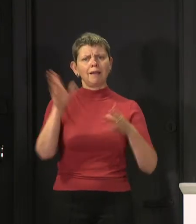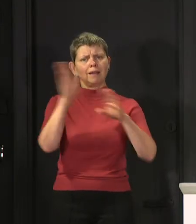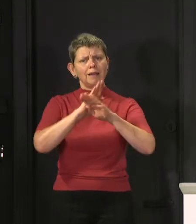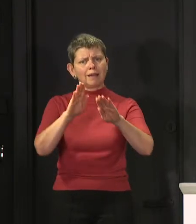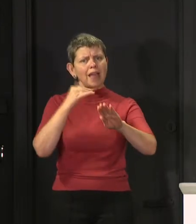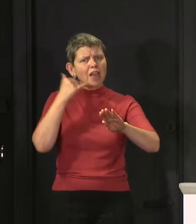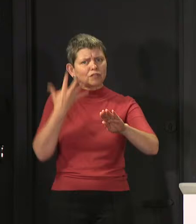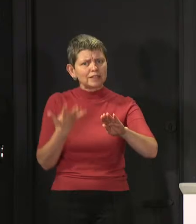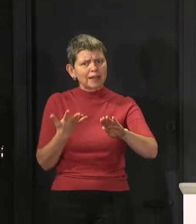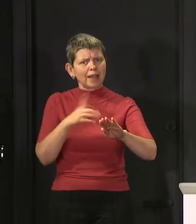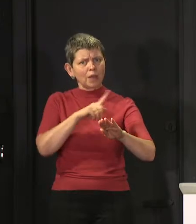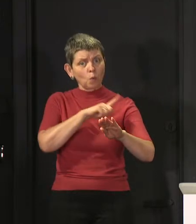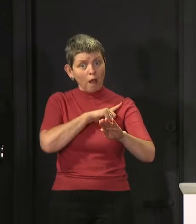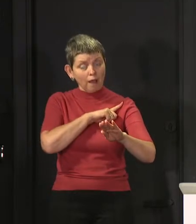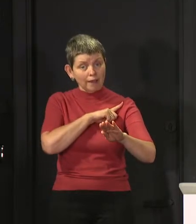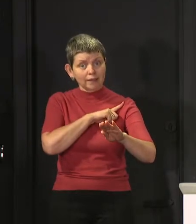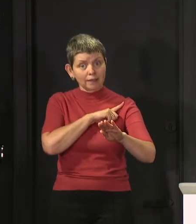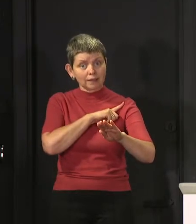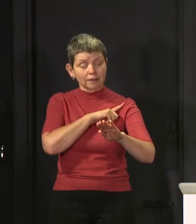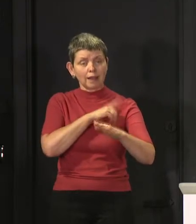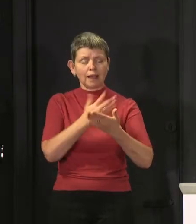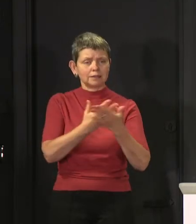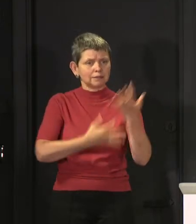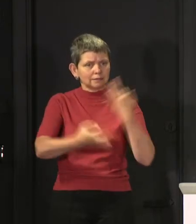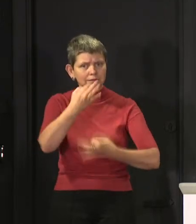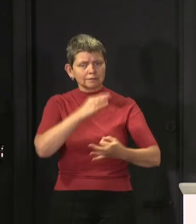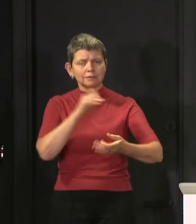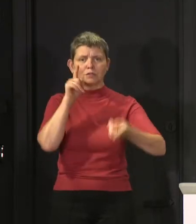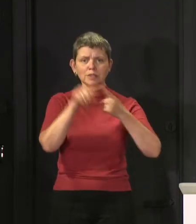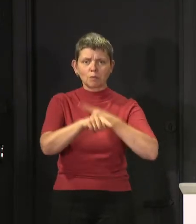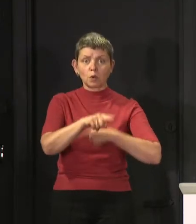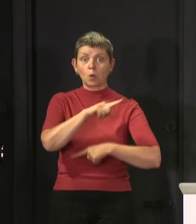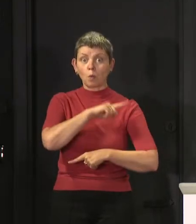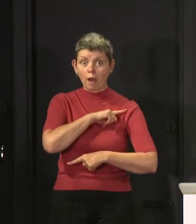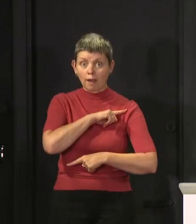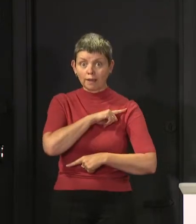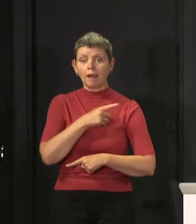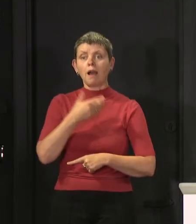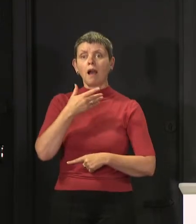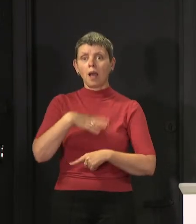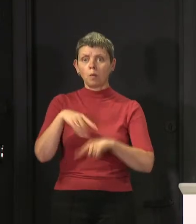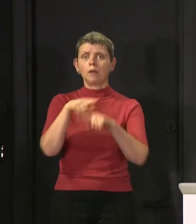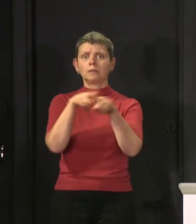every day and give this briefing and answer questions is because I want people to understand